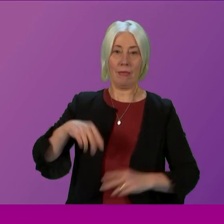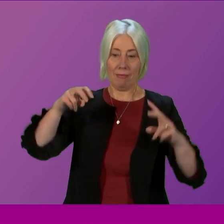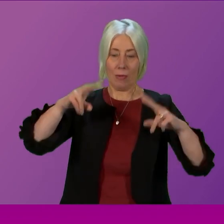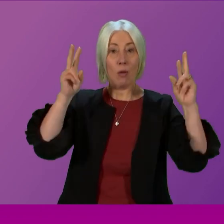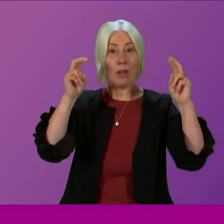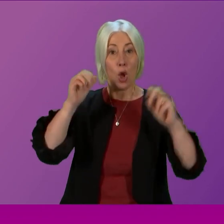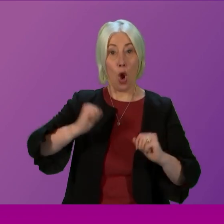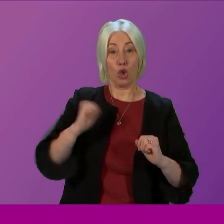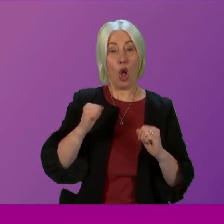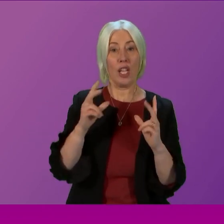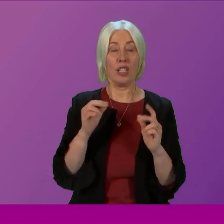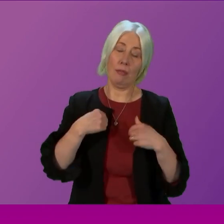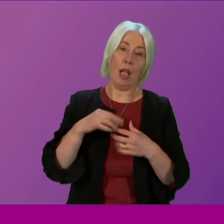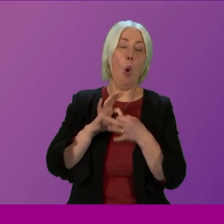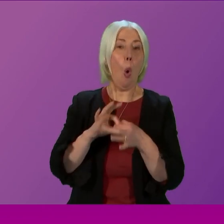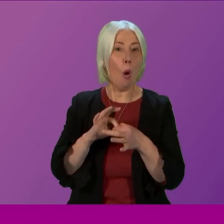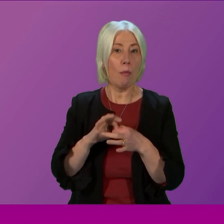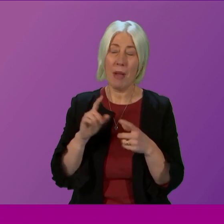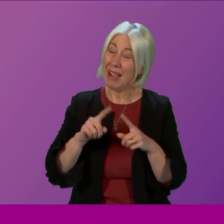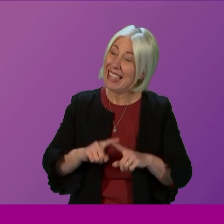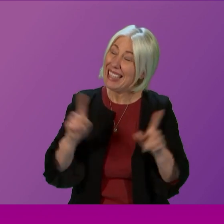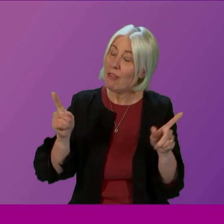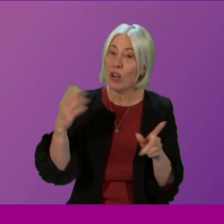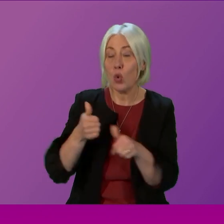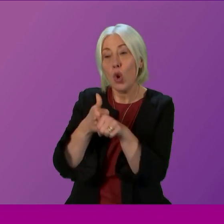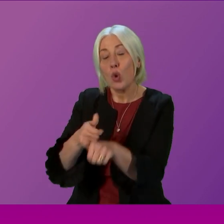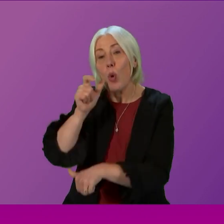There are, of course, important differences between supporting Ukrainian families and